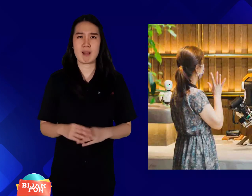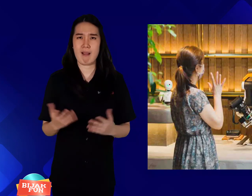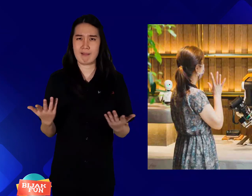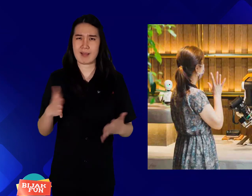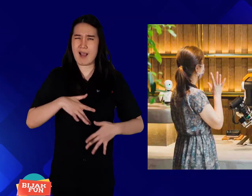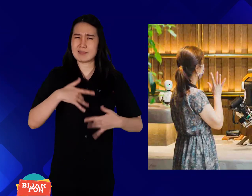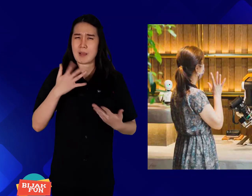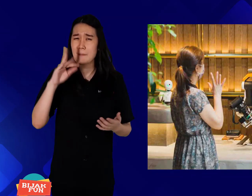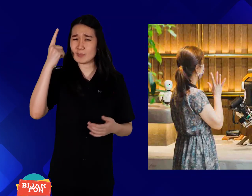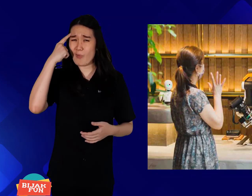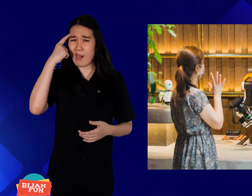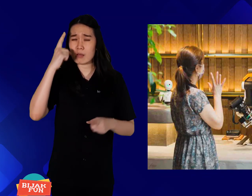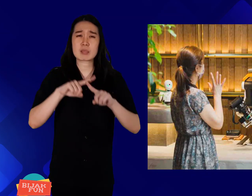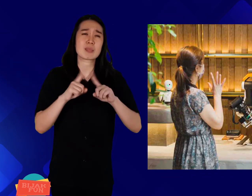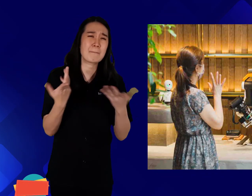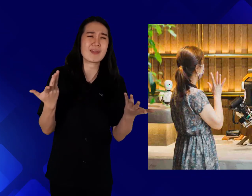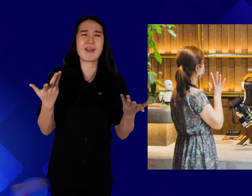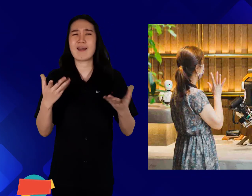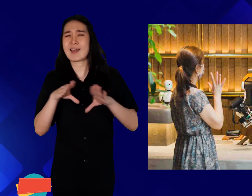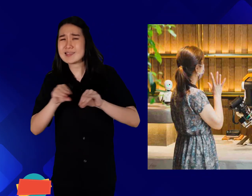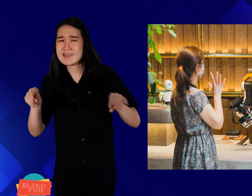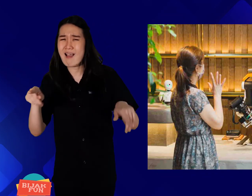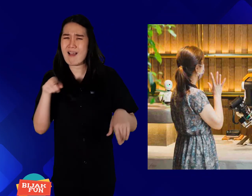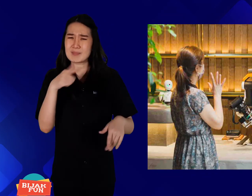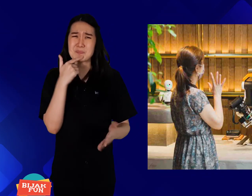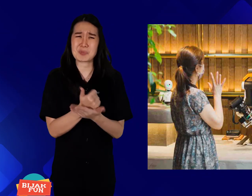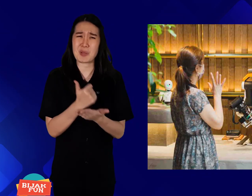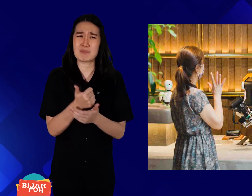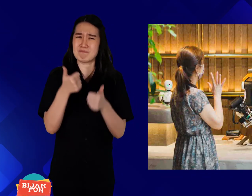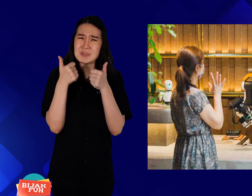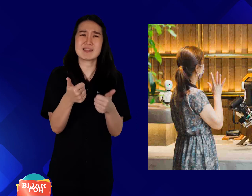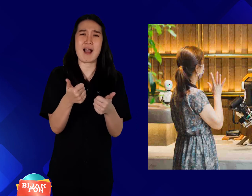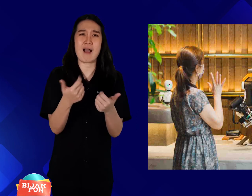It doesn't make sense, but it's true.